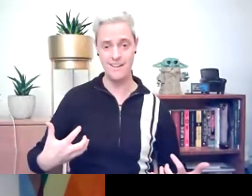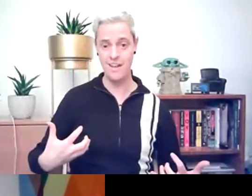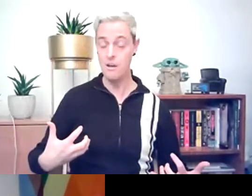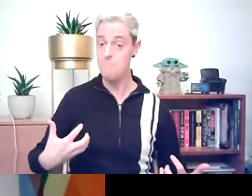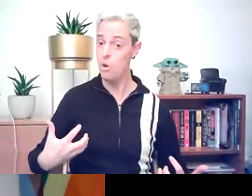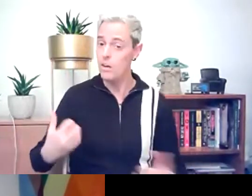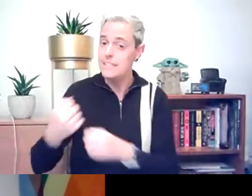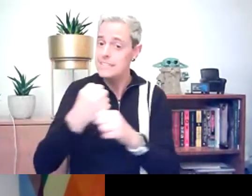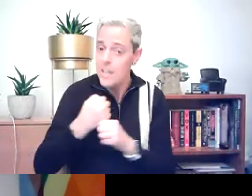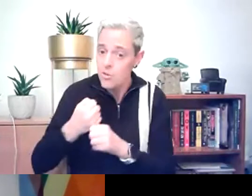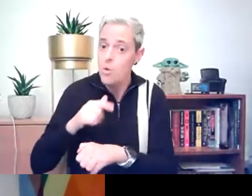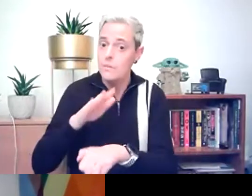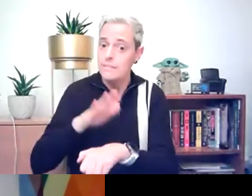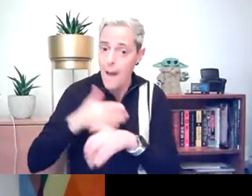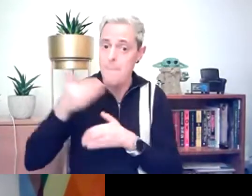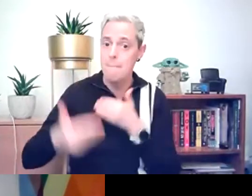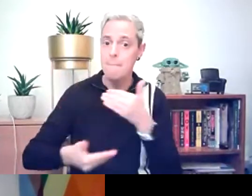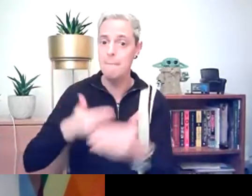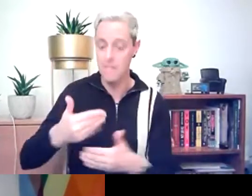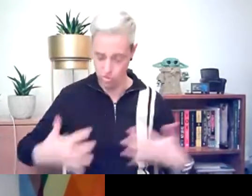those pieces back together over time, because our brains like a narrative and like